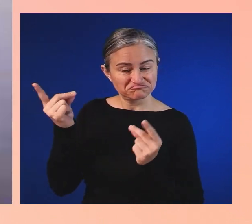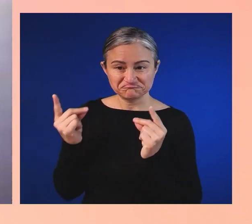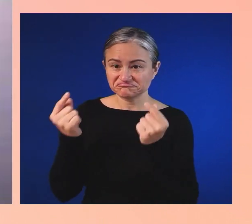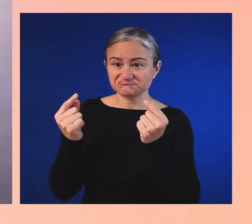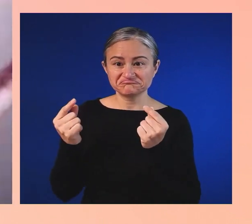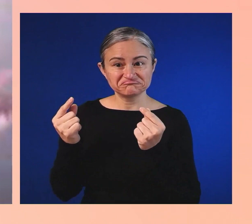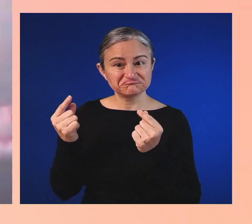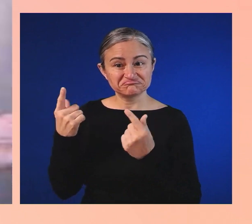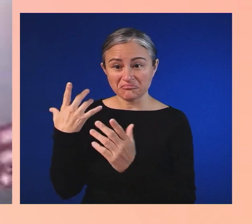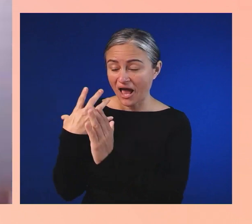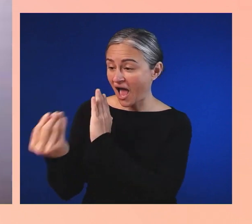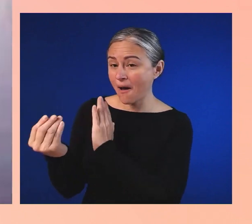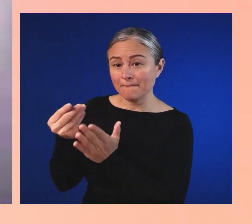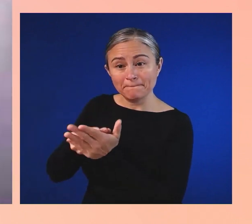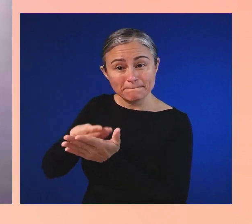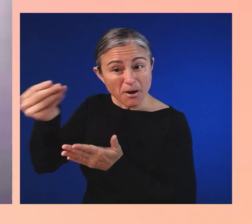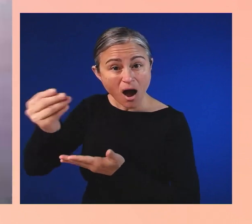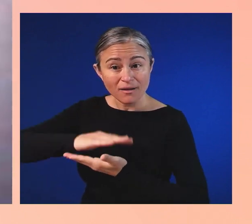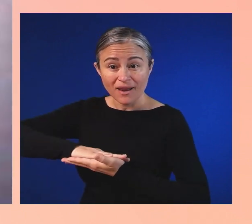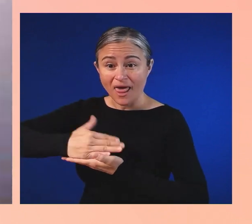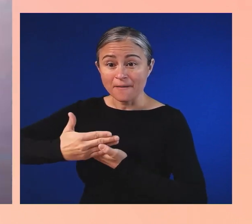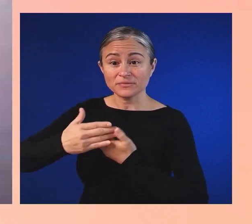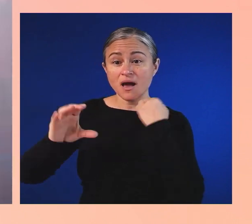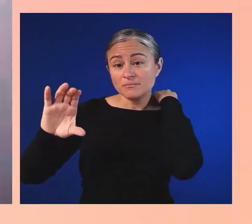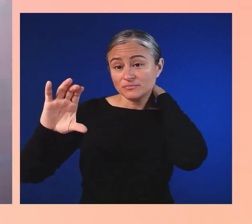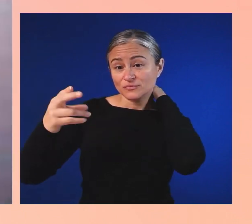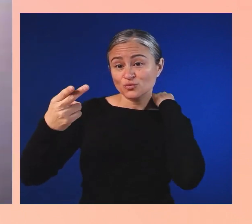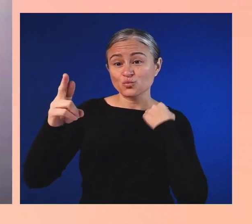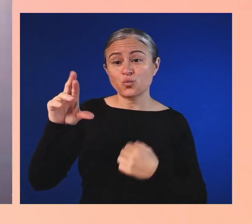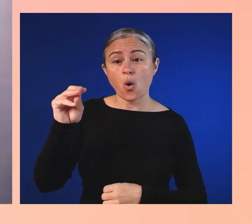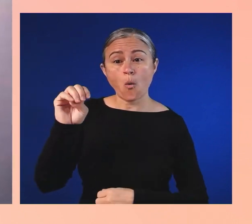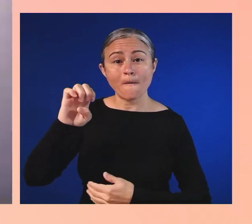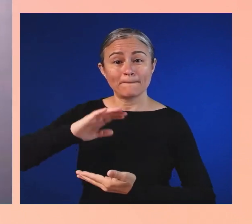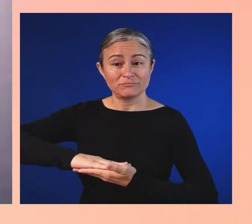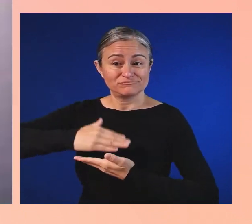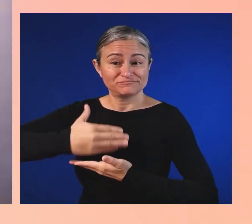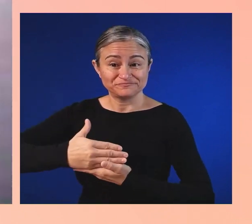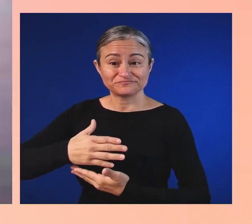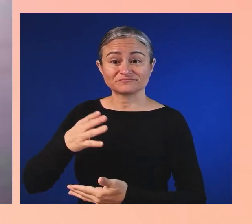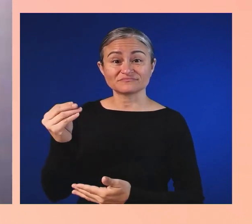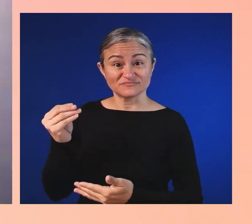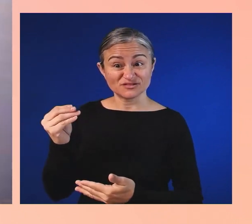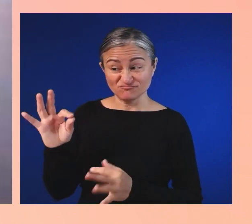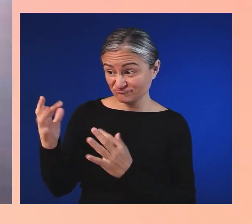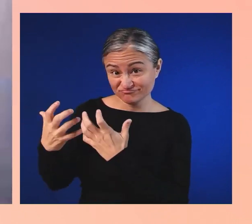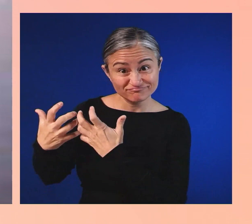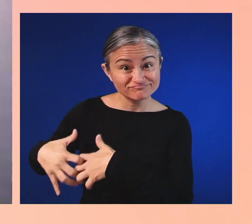and called it a day. At one point they were sending kids two devices